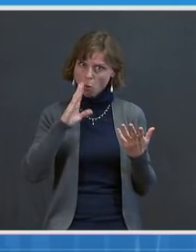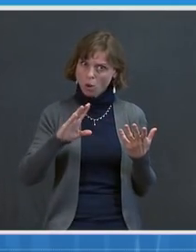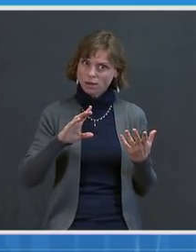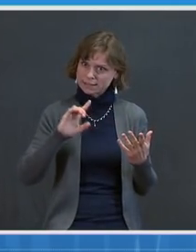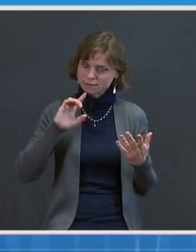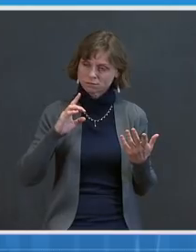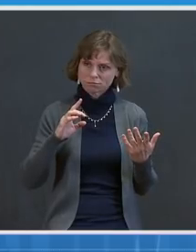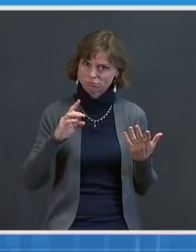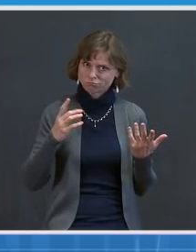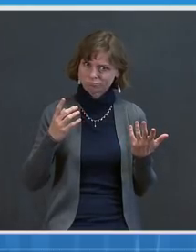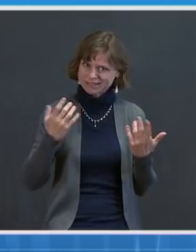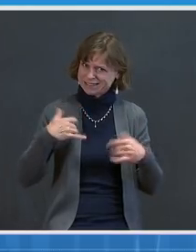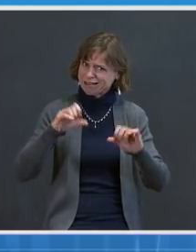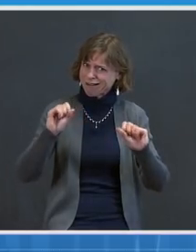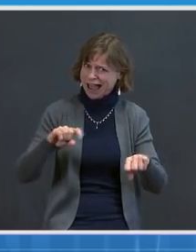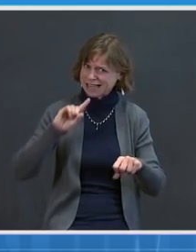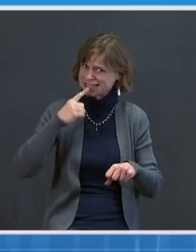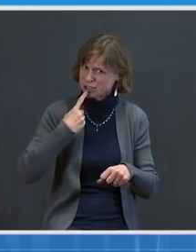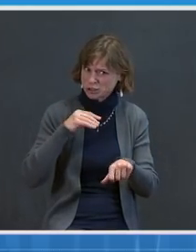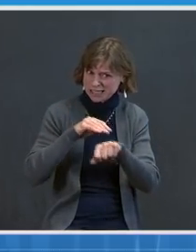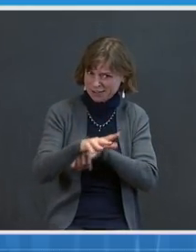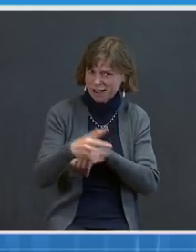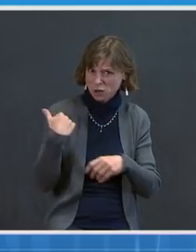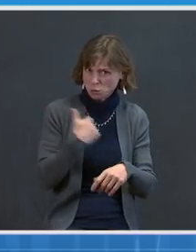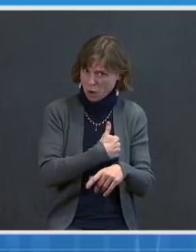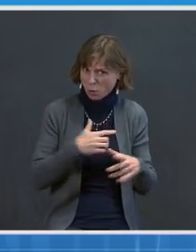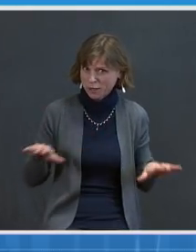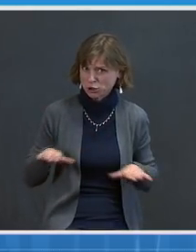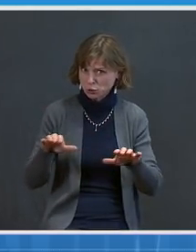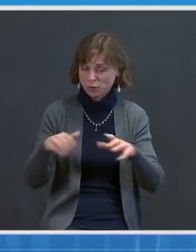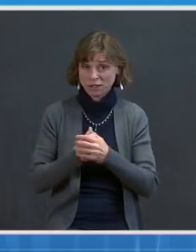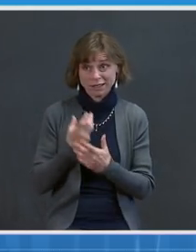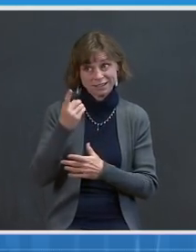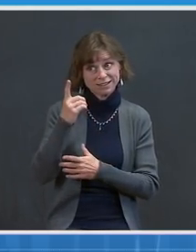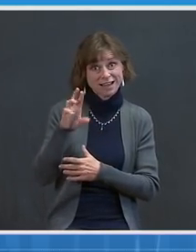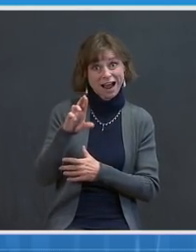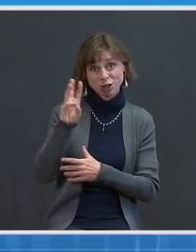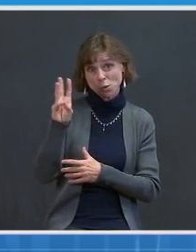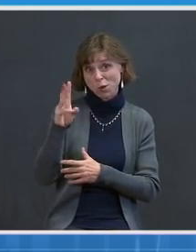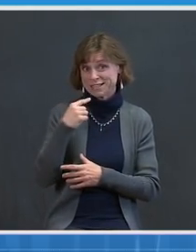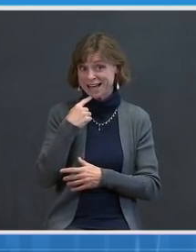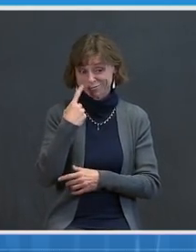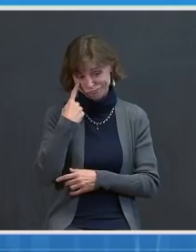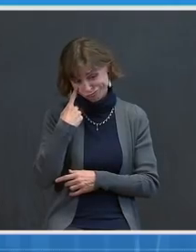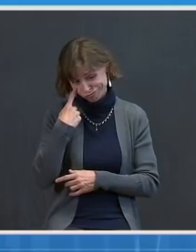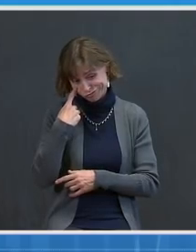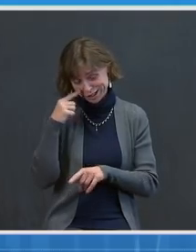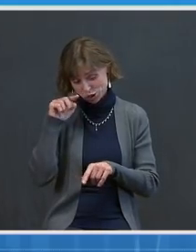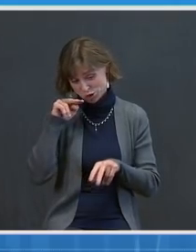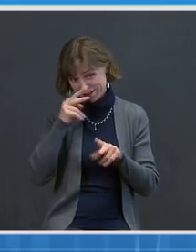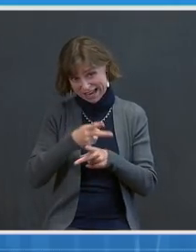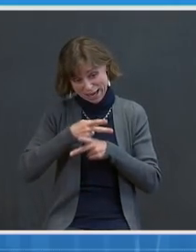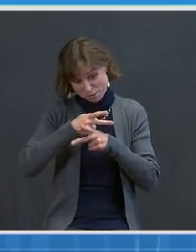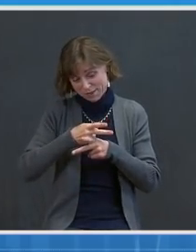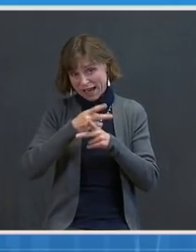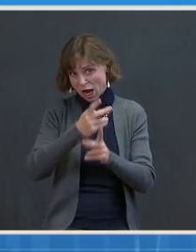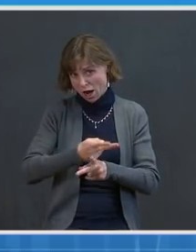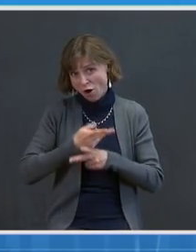For example, as Dr. Walensky said, she keeps her eye on that very carefully as they reevaluate the guidelines,